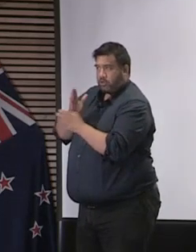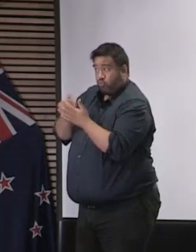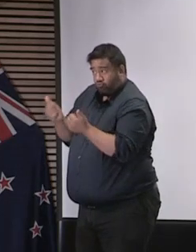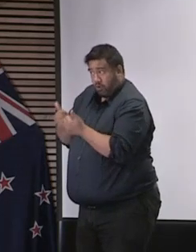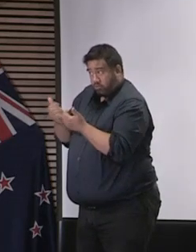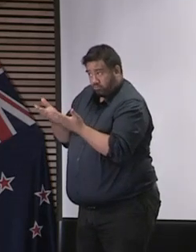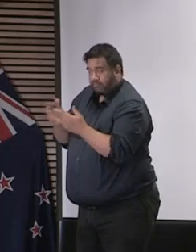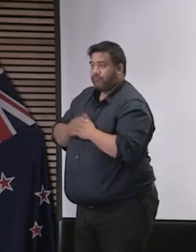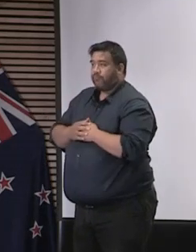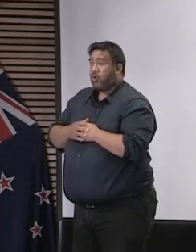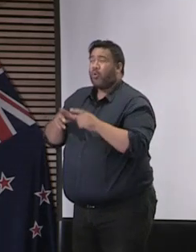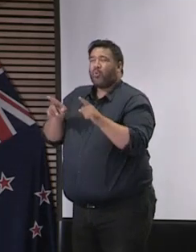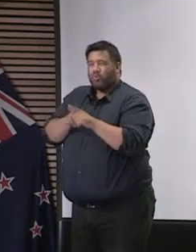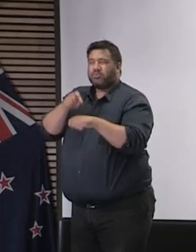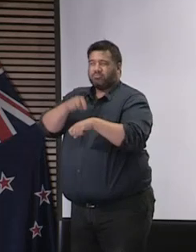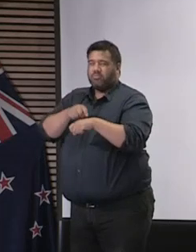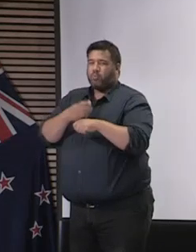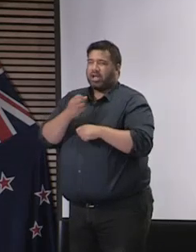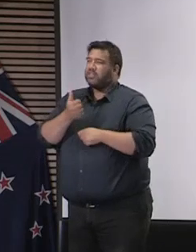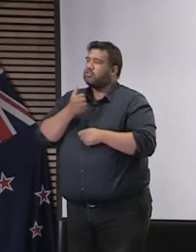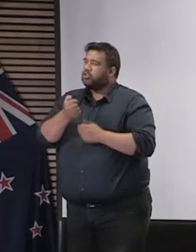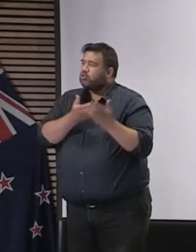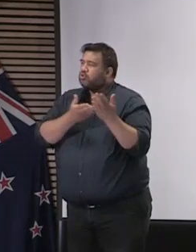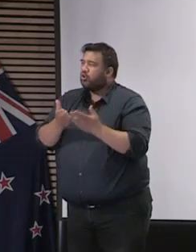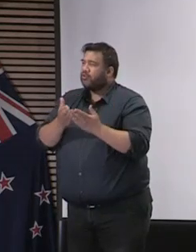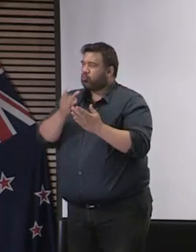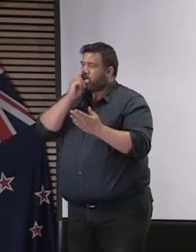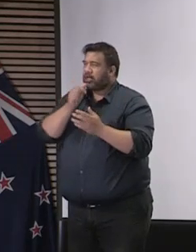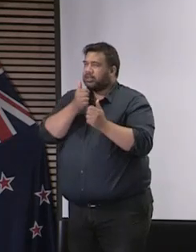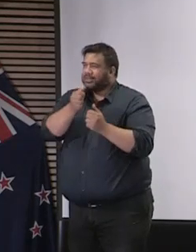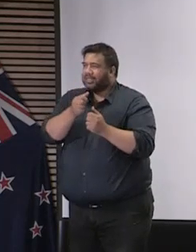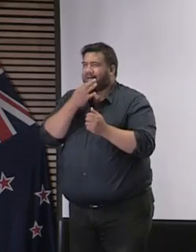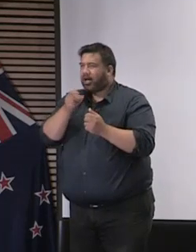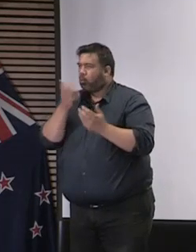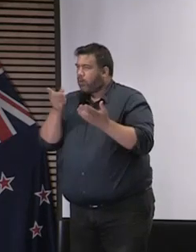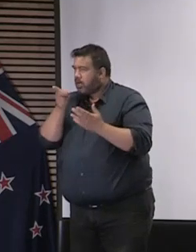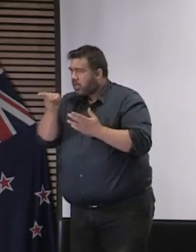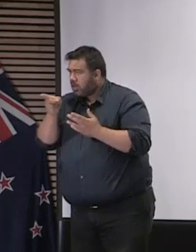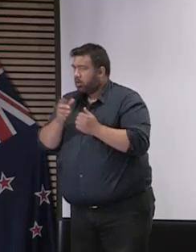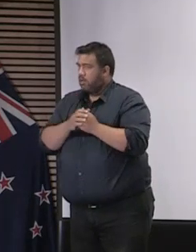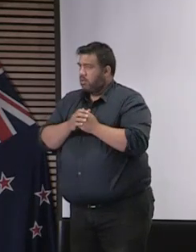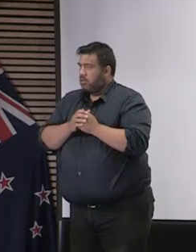compliance check. For the moment, we are continuing to use the text service to help